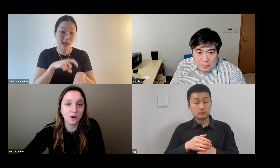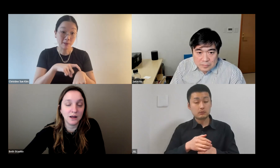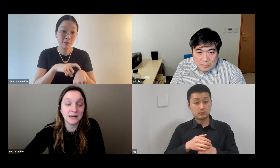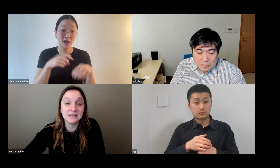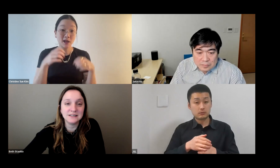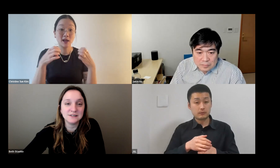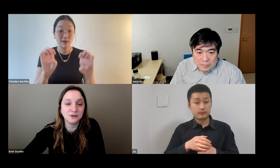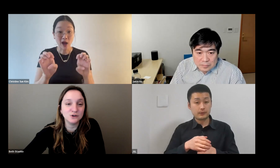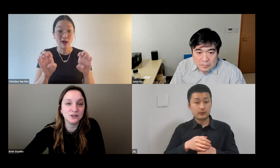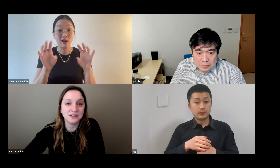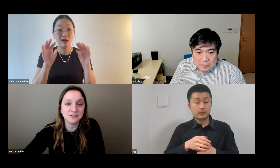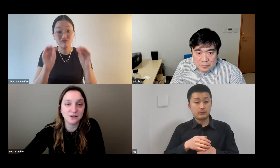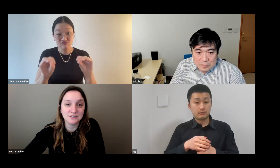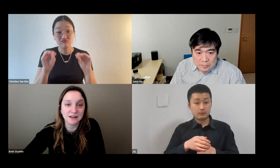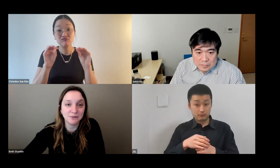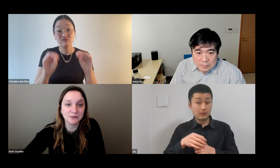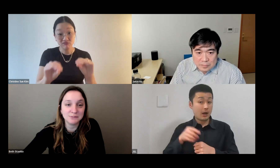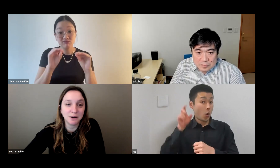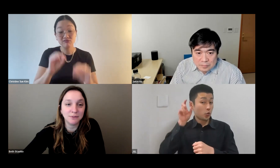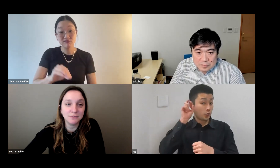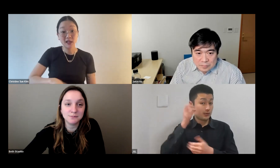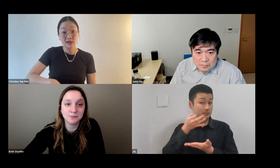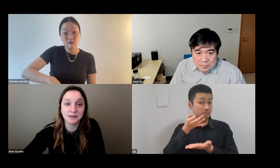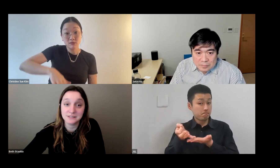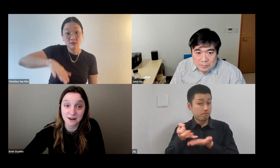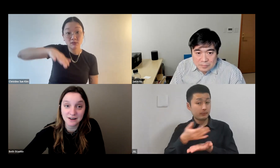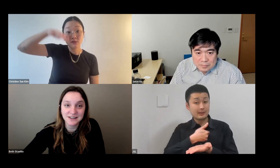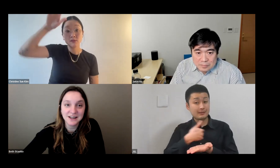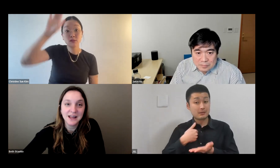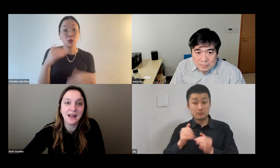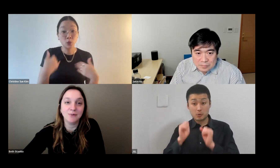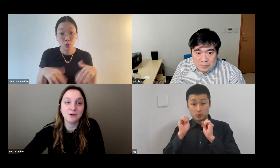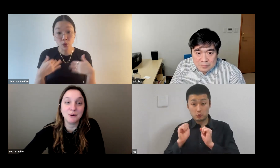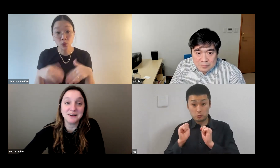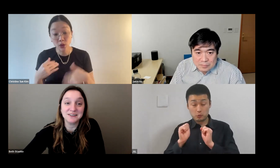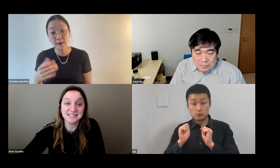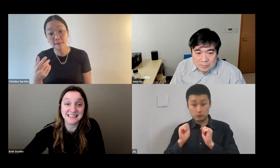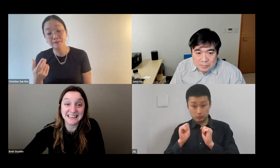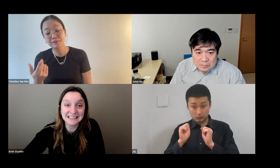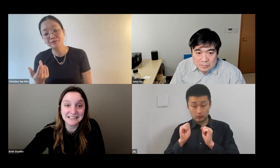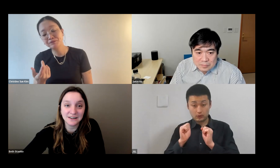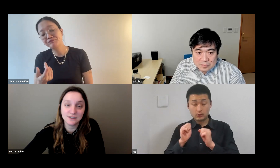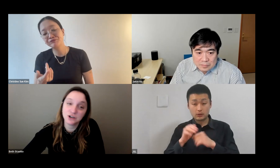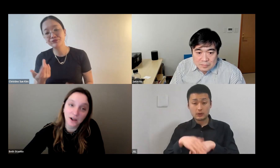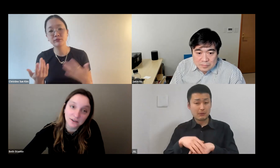an easy solution that solves everyone's problems, but it's not. It requires the kid, a child,